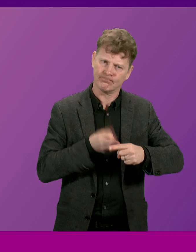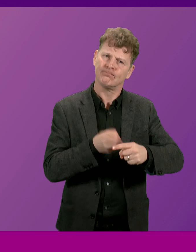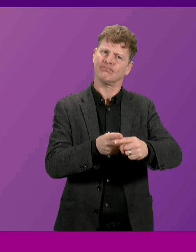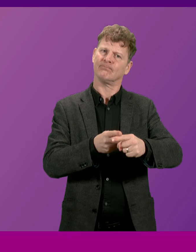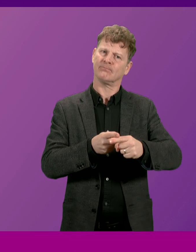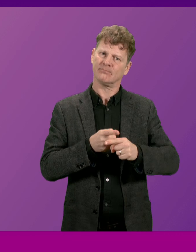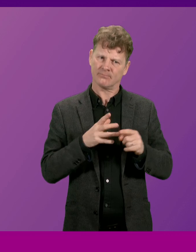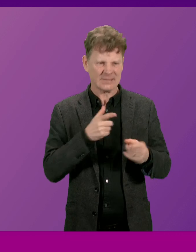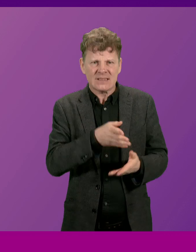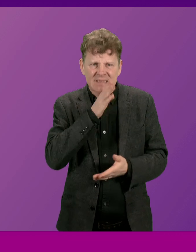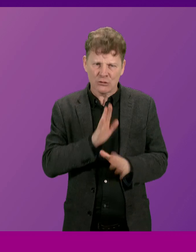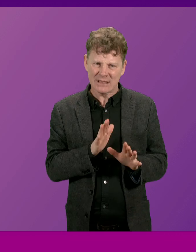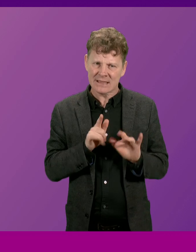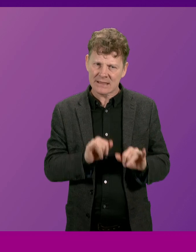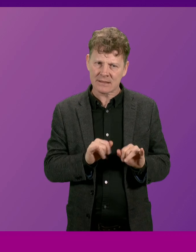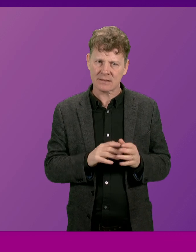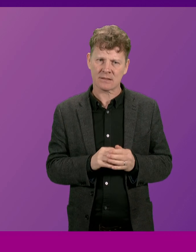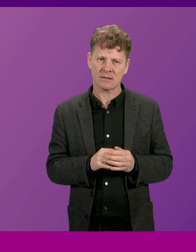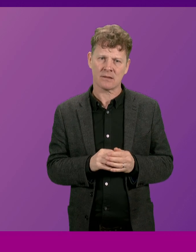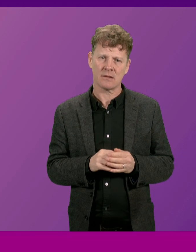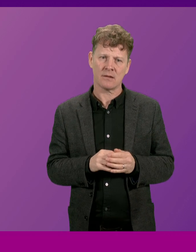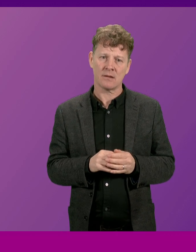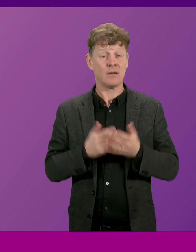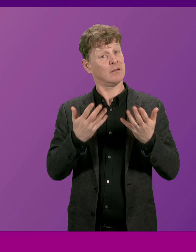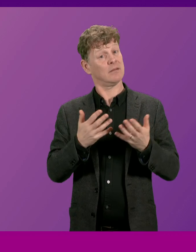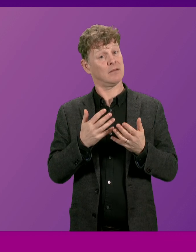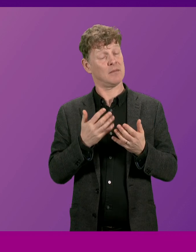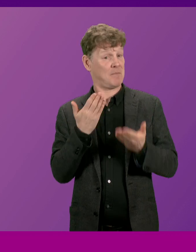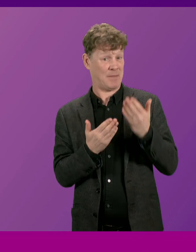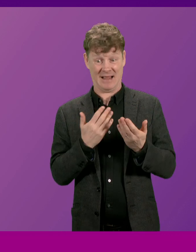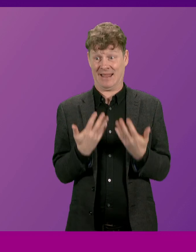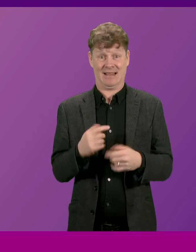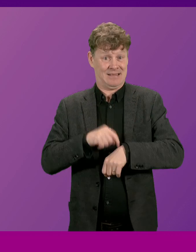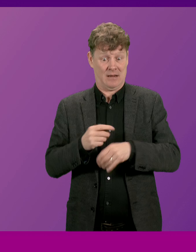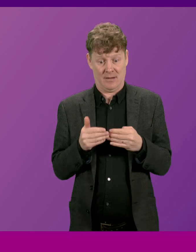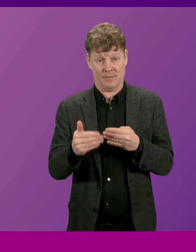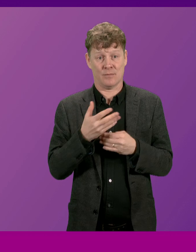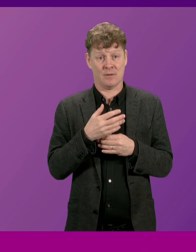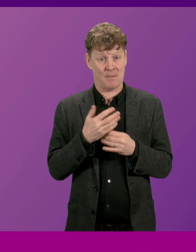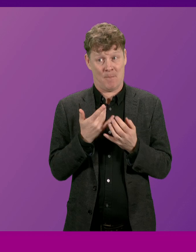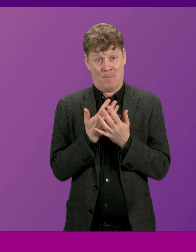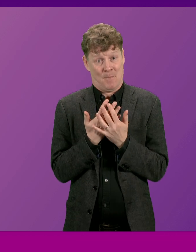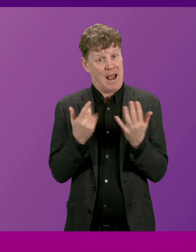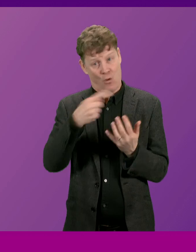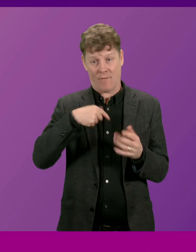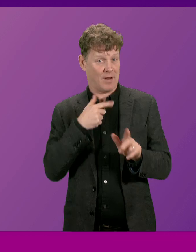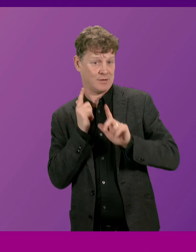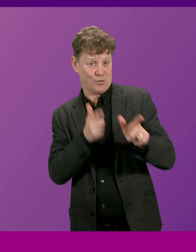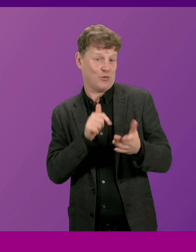that they undoubtedly deserve? Perhaps above all else, at this time of year, when many of us will be using the shops, does he agree with the campaign that is being run by the Scottish